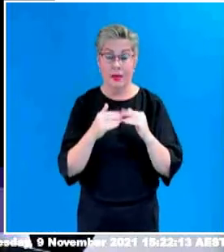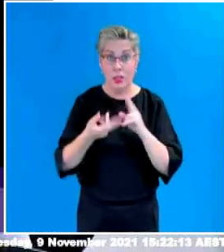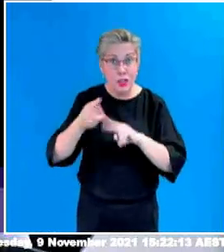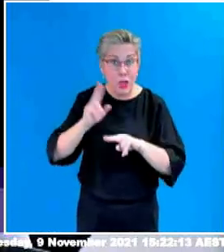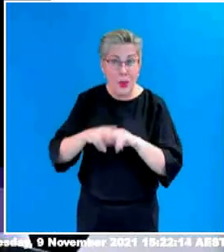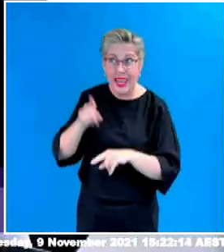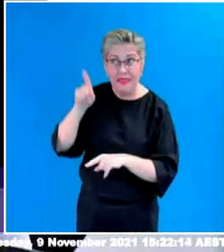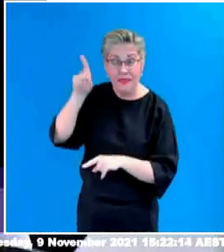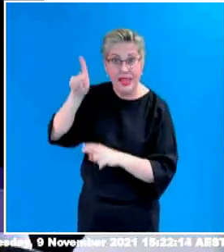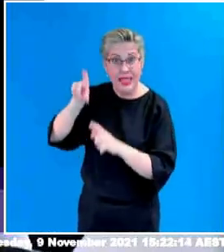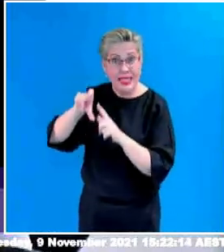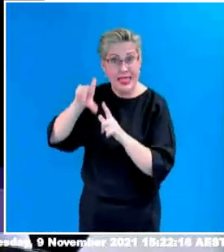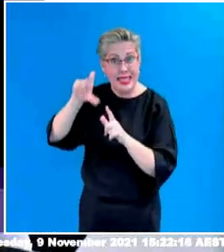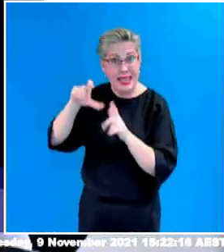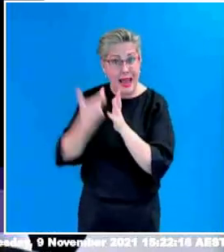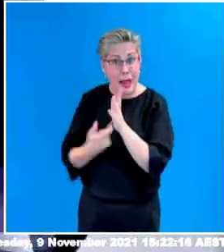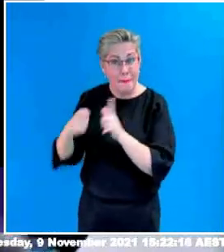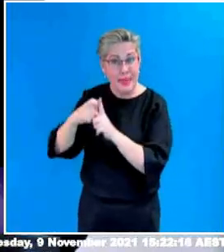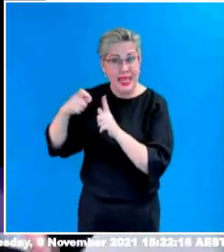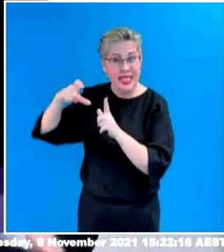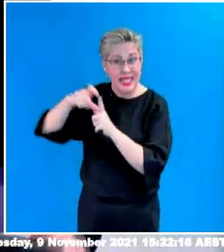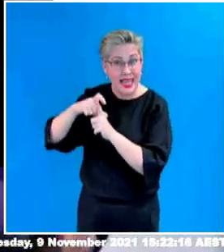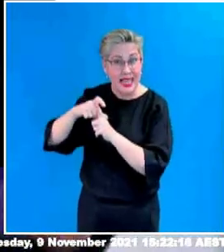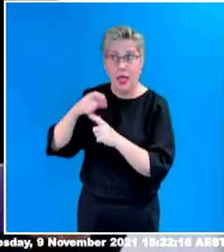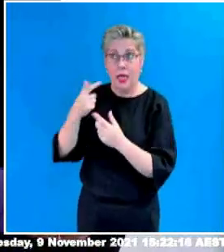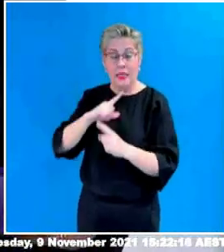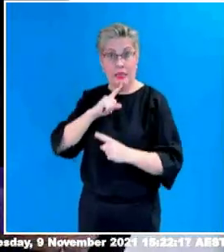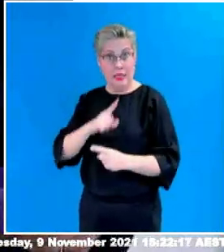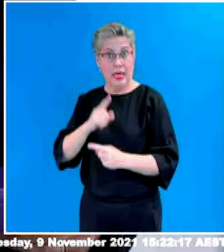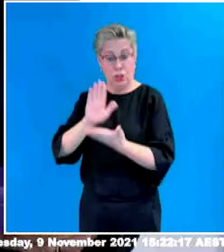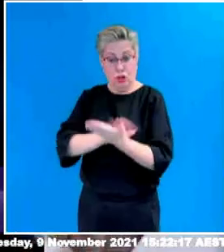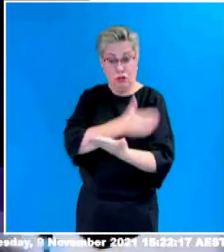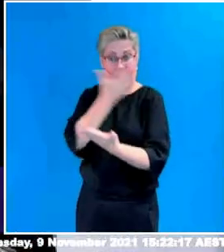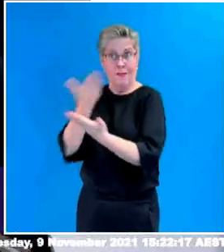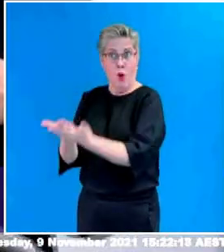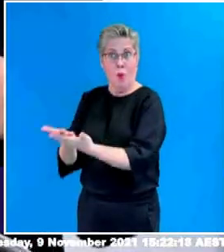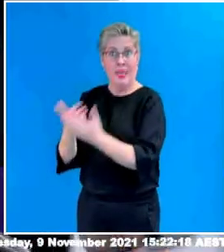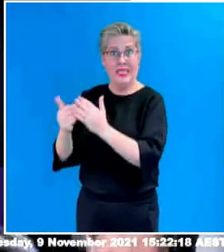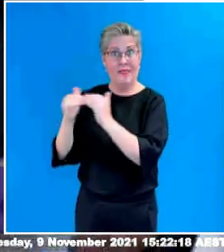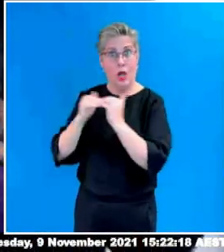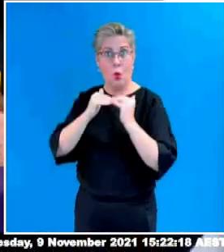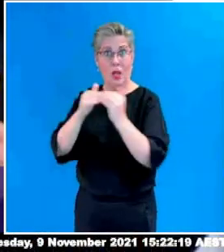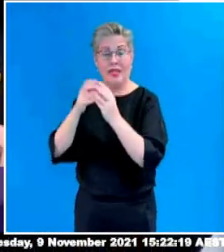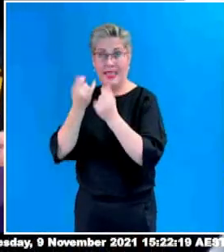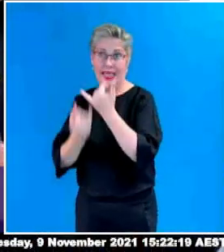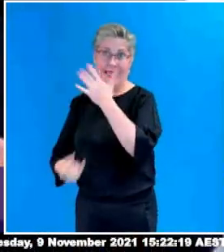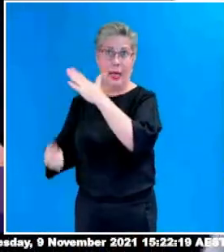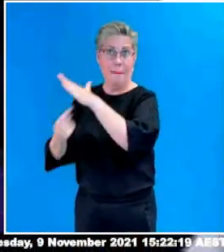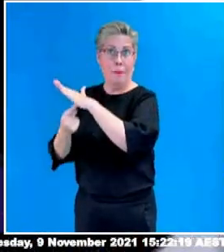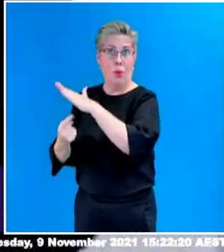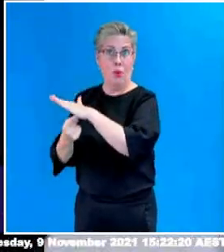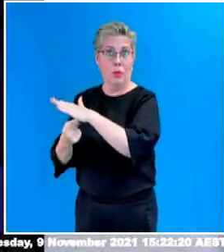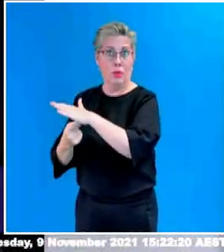we have to engage with that concept? Or are you saying that's the same as inclusive equality?